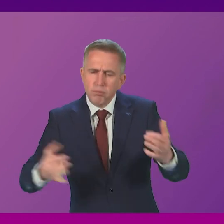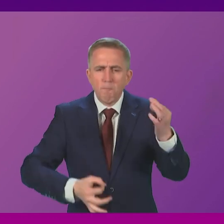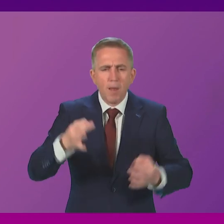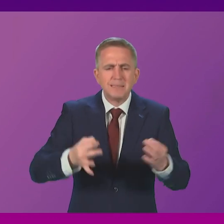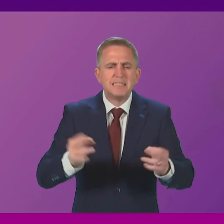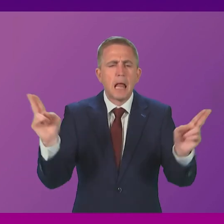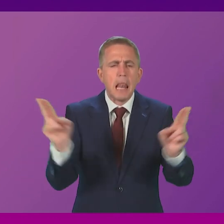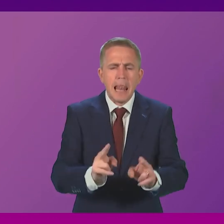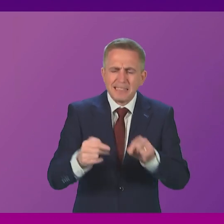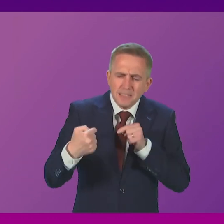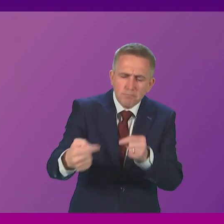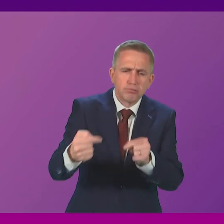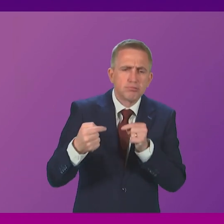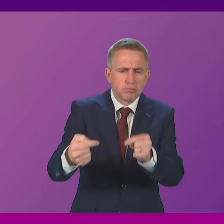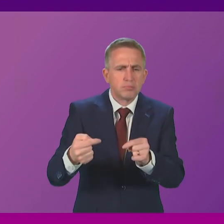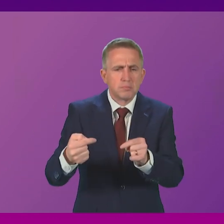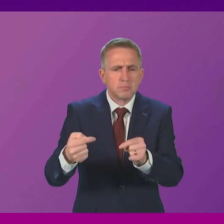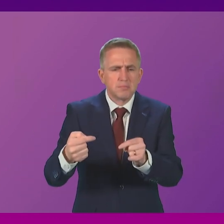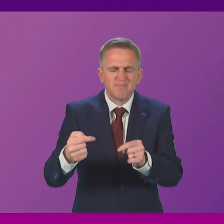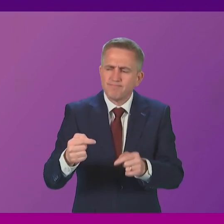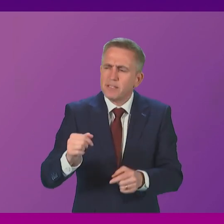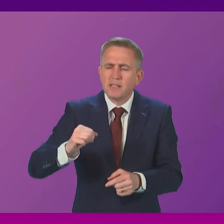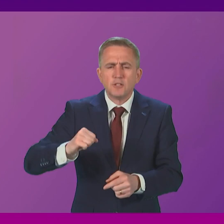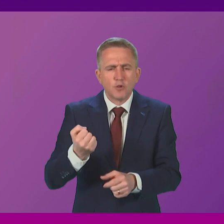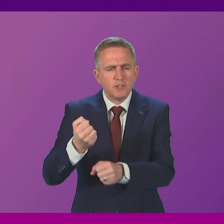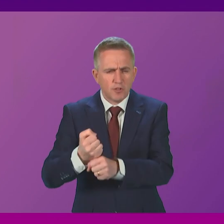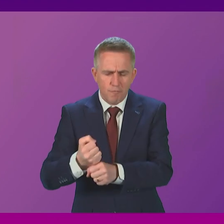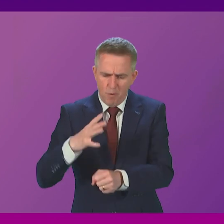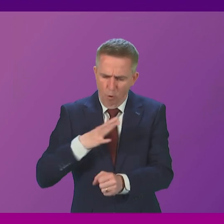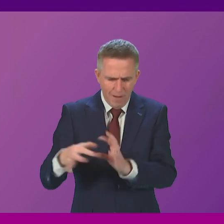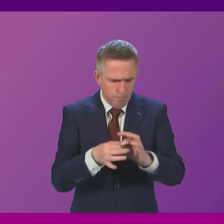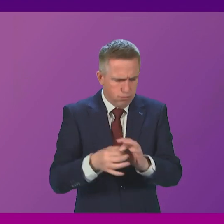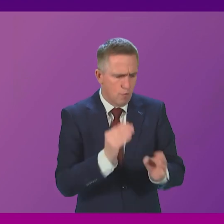The Government already works in co-operation with the Green Party under the Bute house agreement.